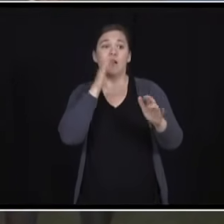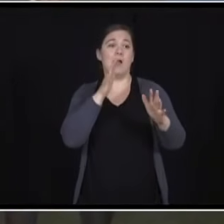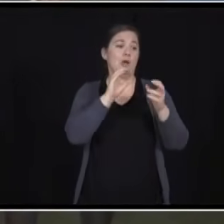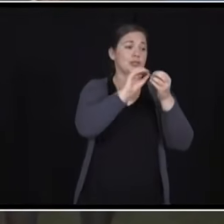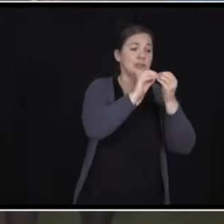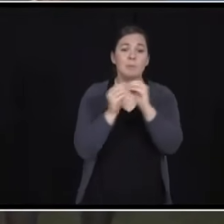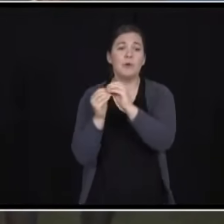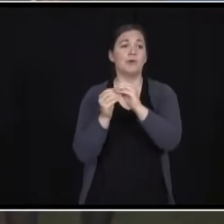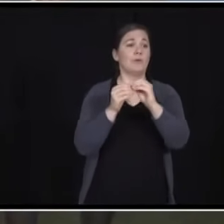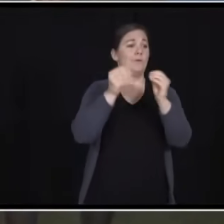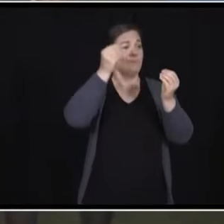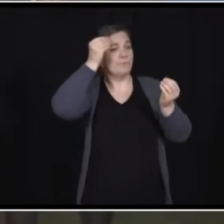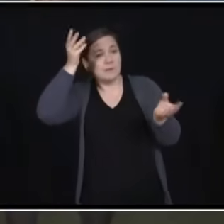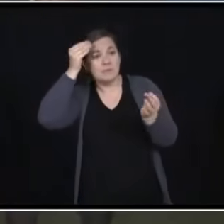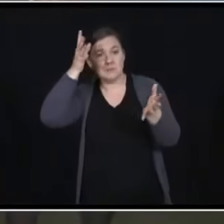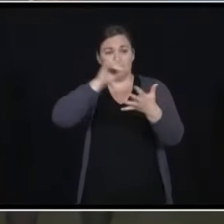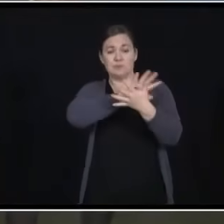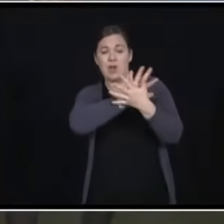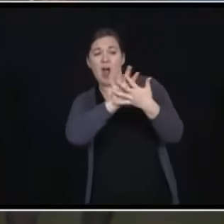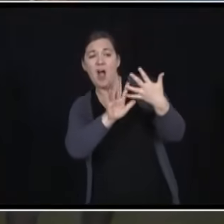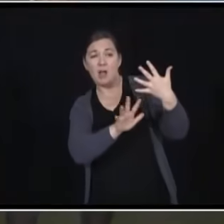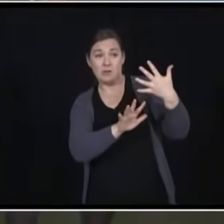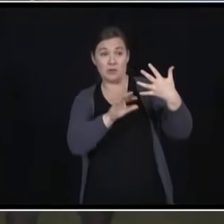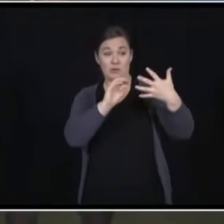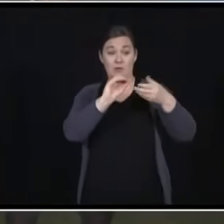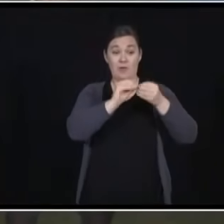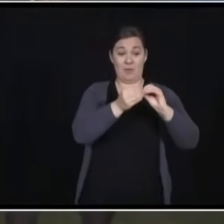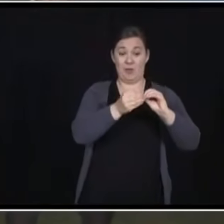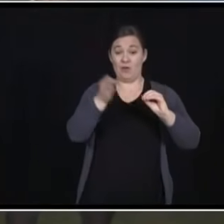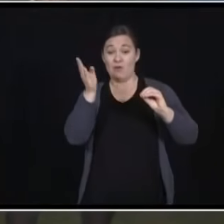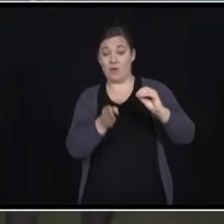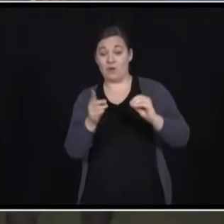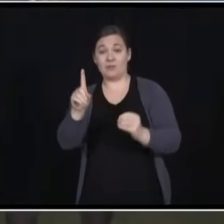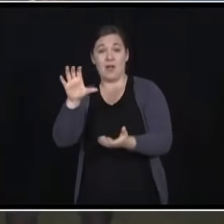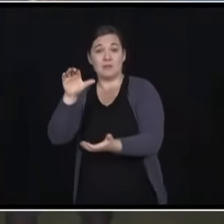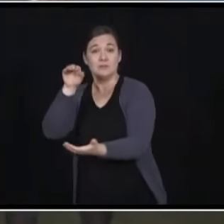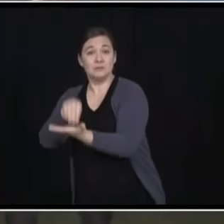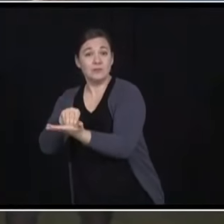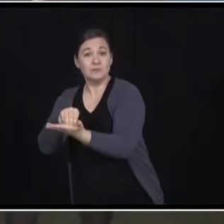those will be changed until after that. We certainly are looking at the data every day